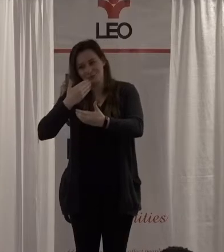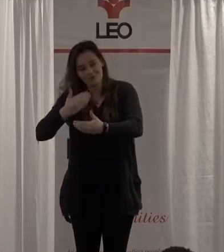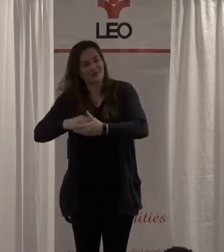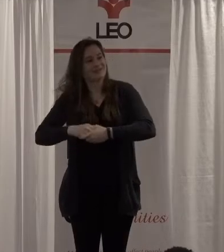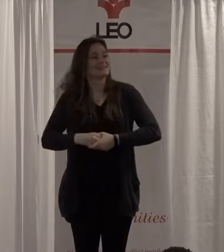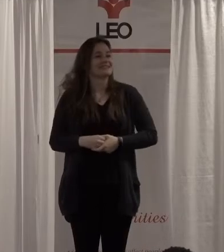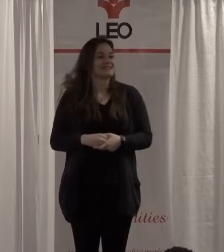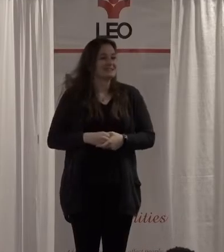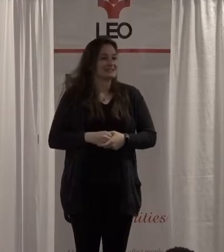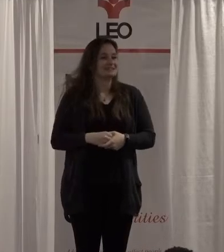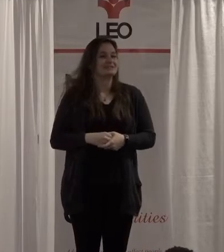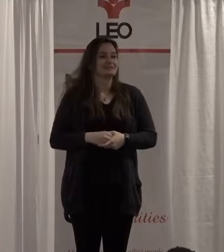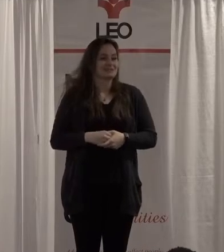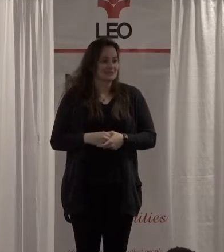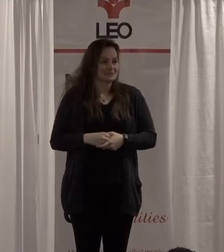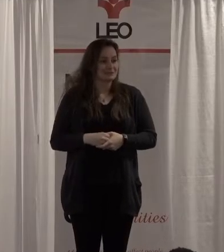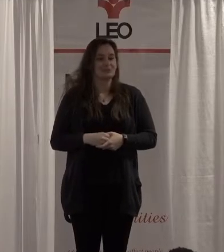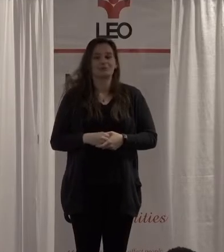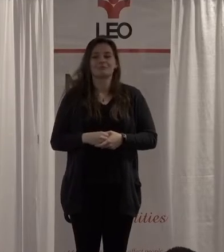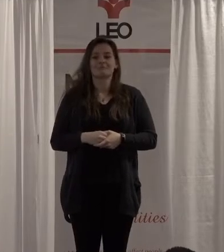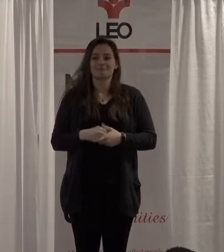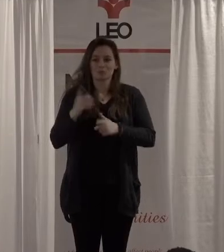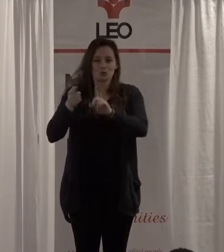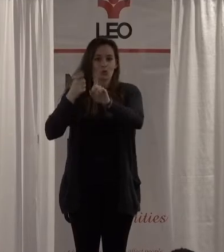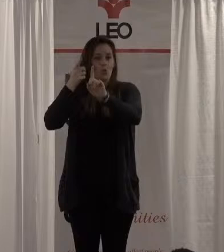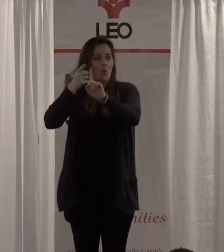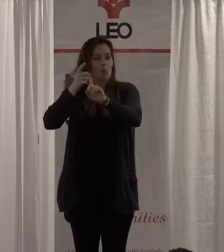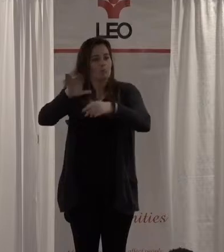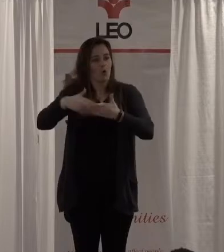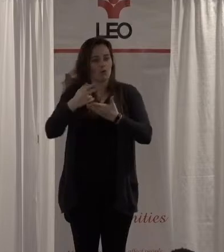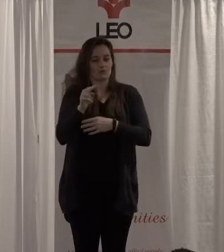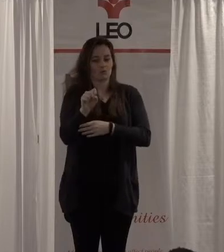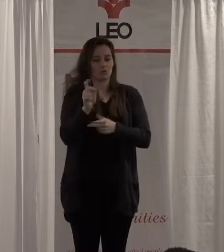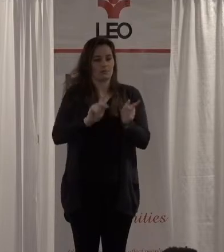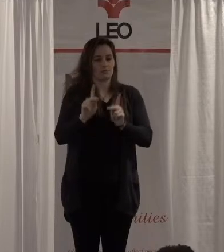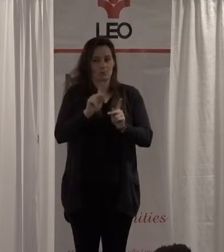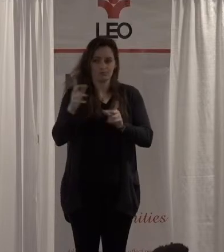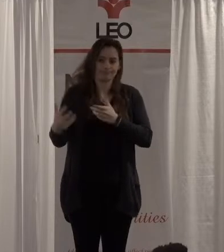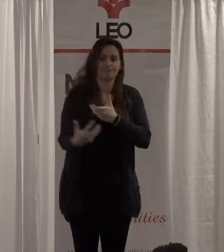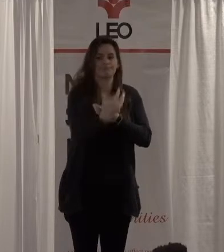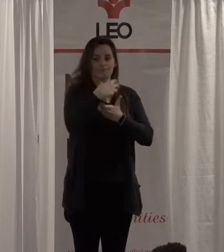THE INCLUSION OF ALL NOVA SCOTIANS. THEIR SCHOLARSHIPS ABSOLTUTELY HELPS STUDENTS